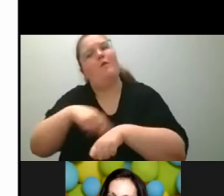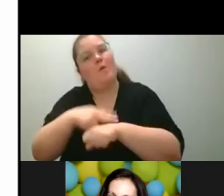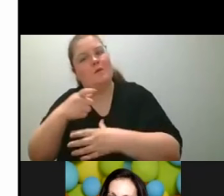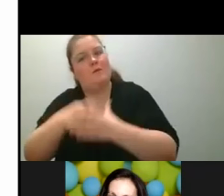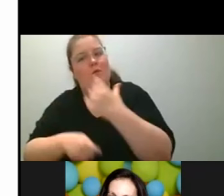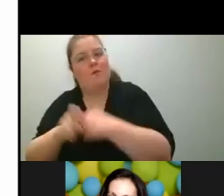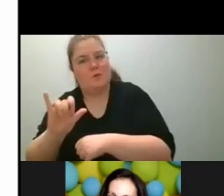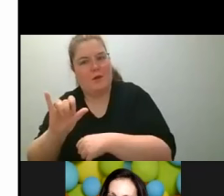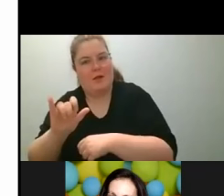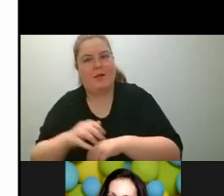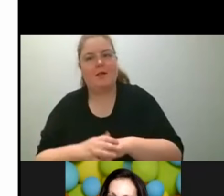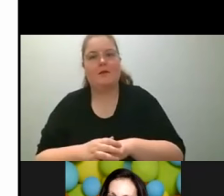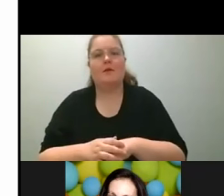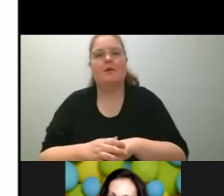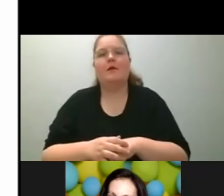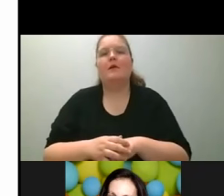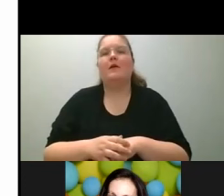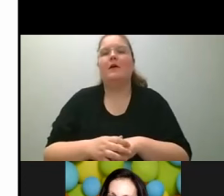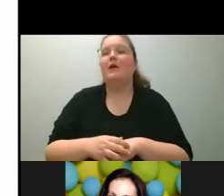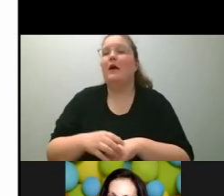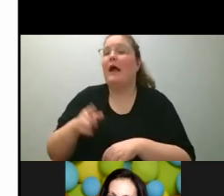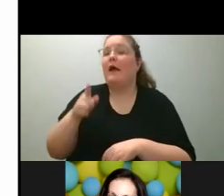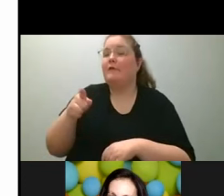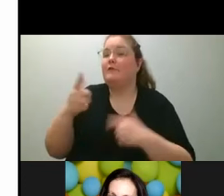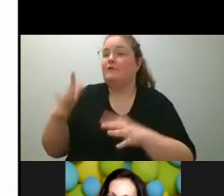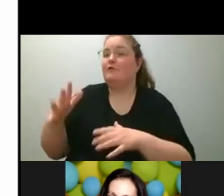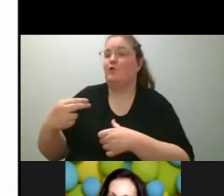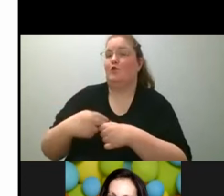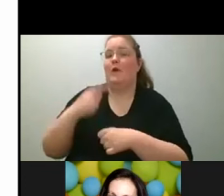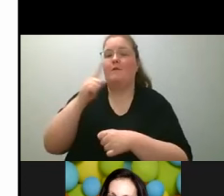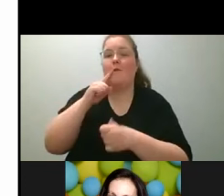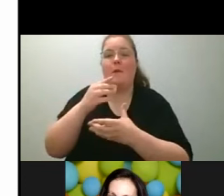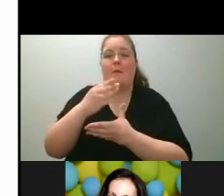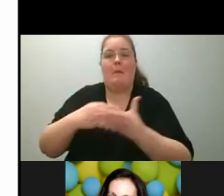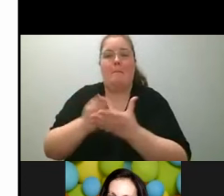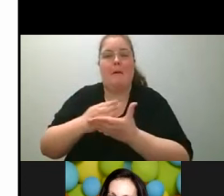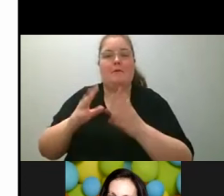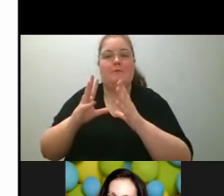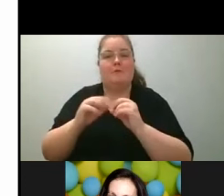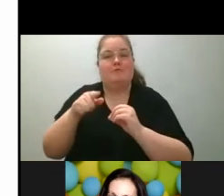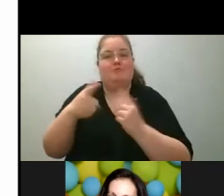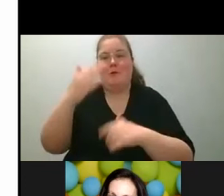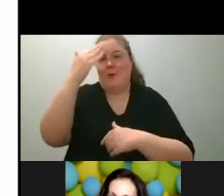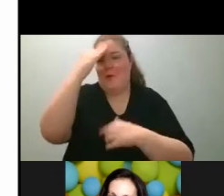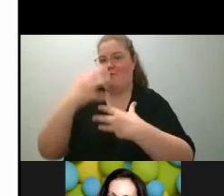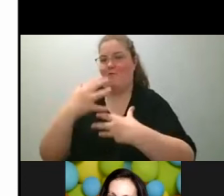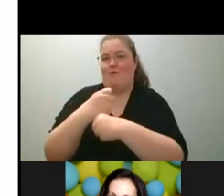So I created a handy mnemonic and if you've joined me for the budgeting presentation before you will have seen this. I absolutely loved